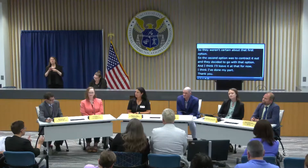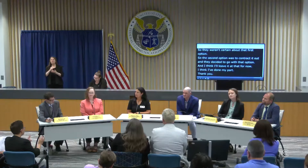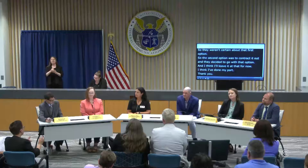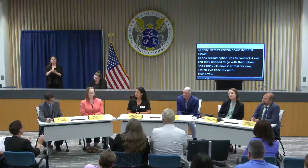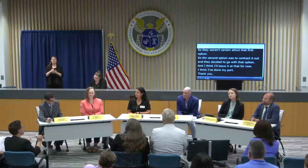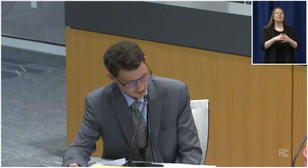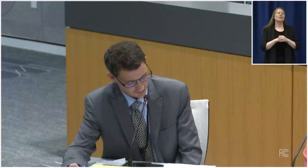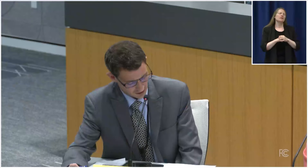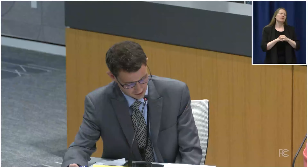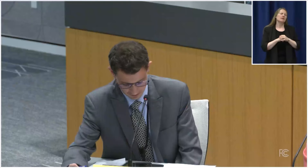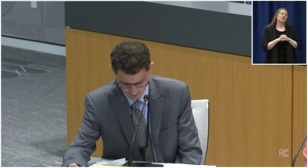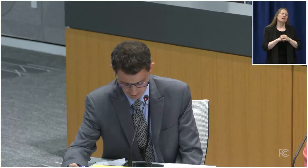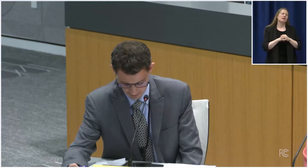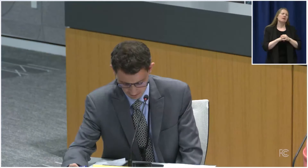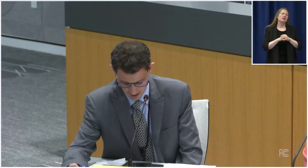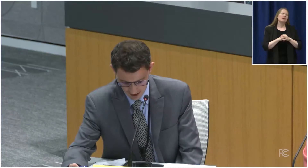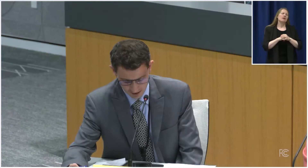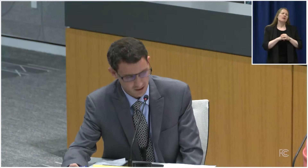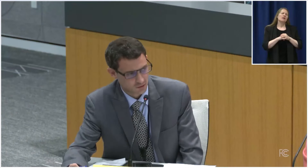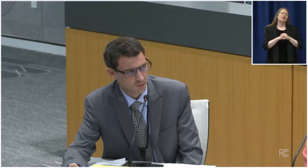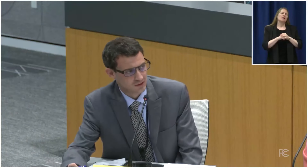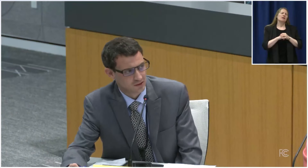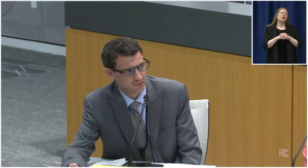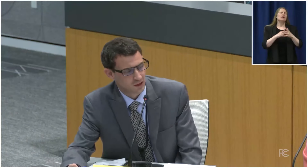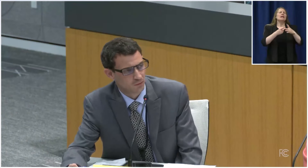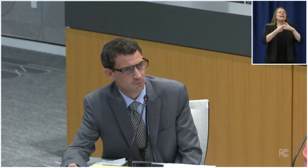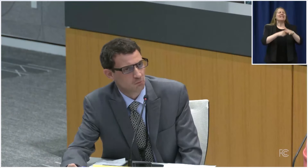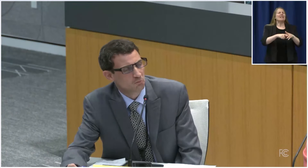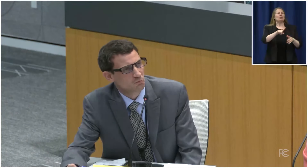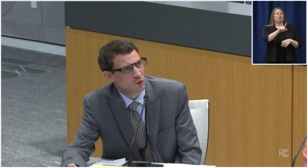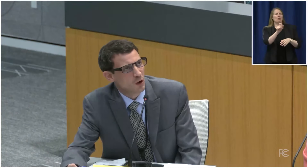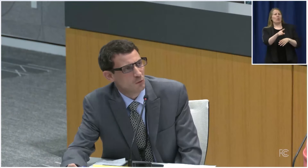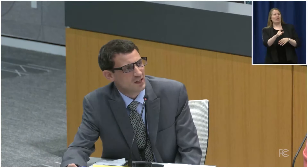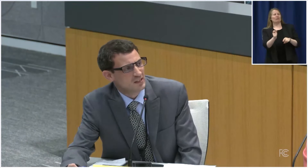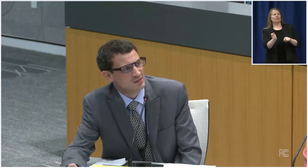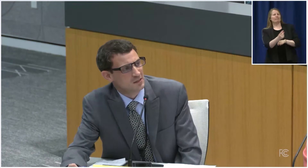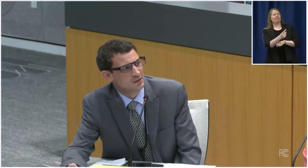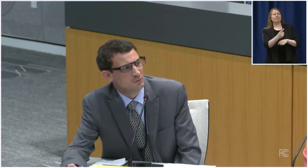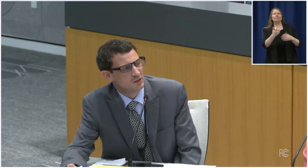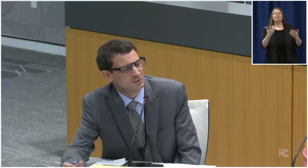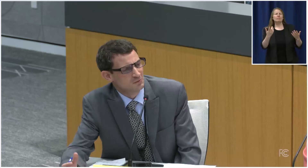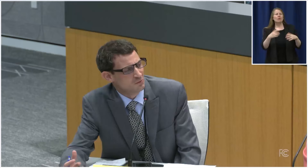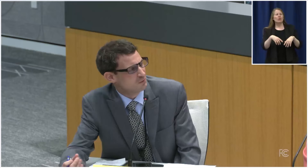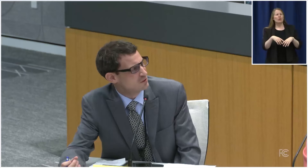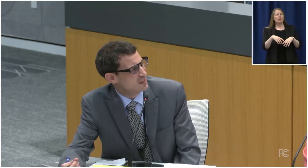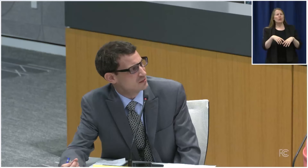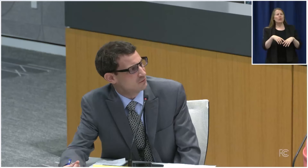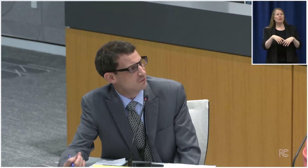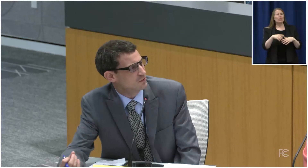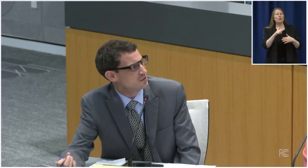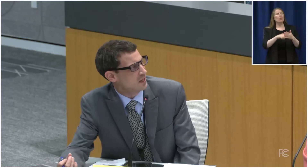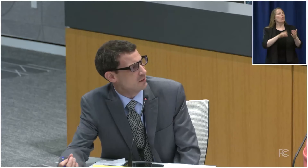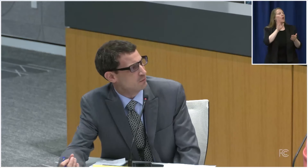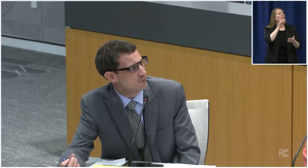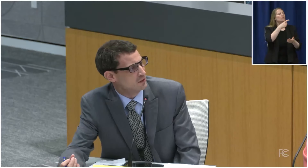I THINK I'VE DONE MY PART. THANK YOU. THANK YOU.